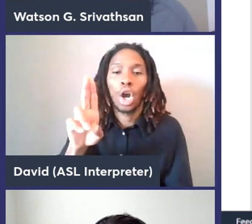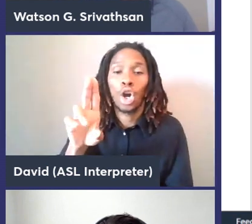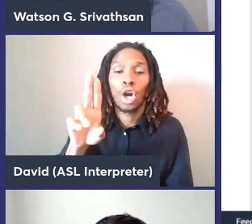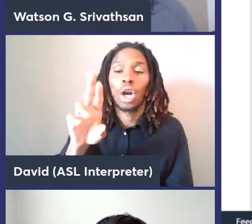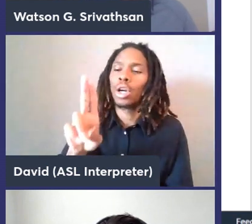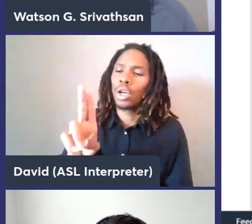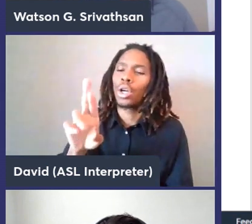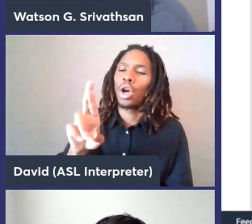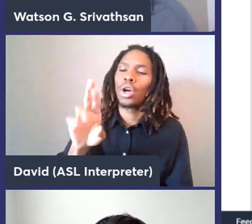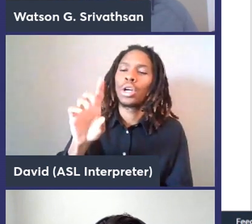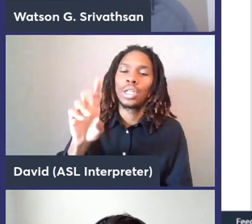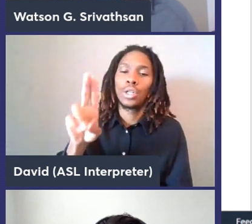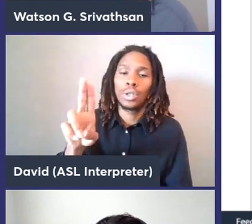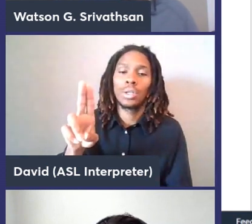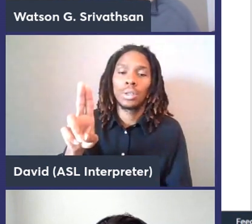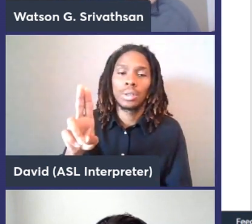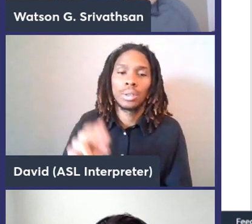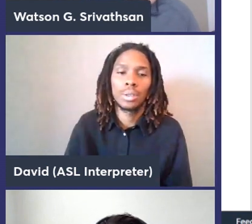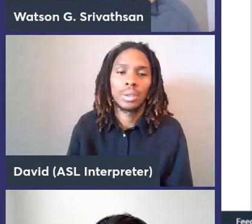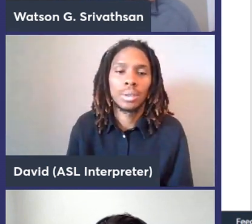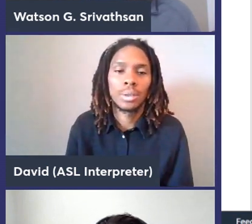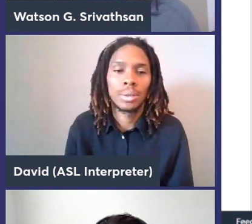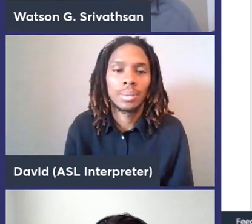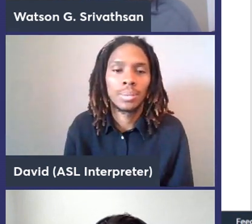This is just a copy I'll make in Urdu.